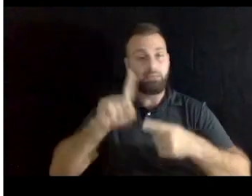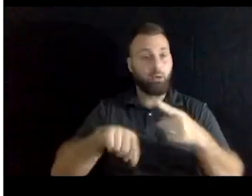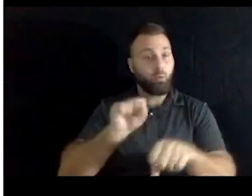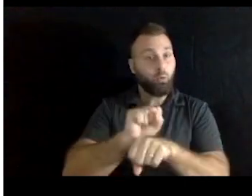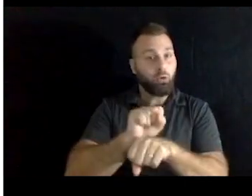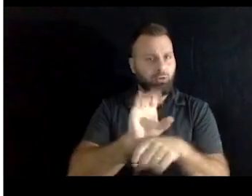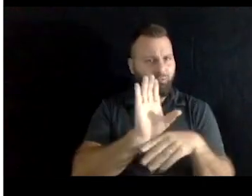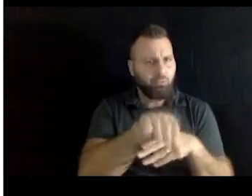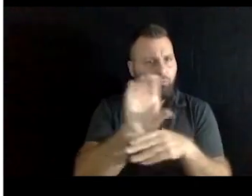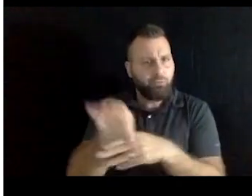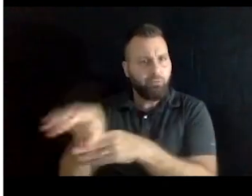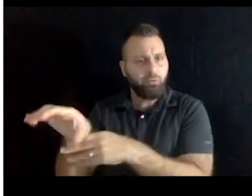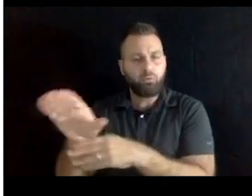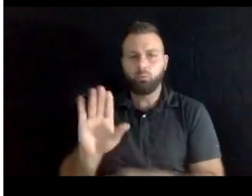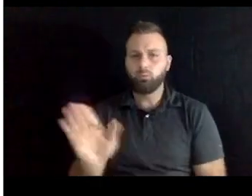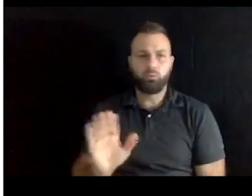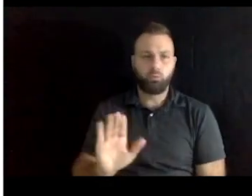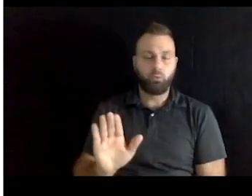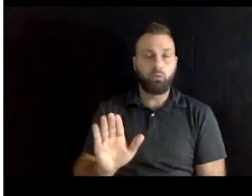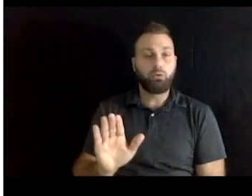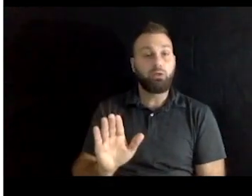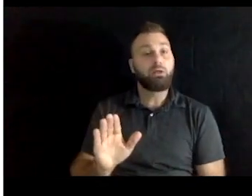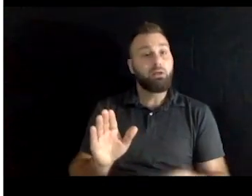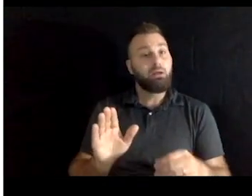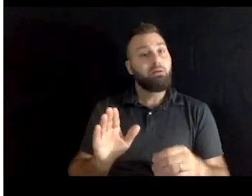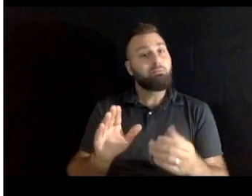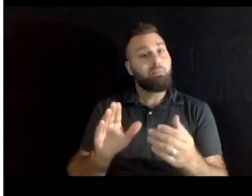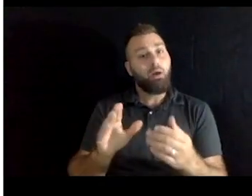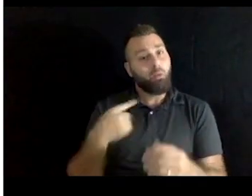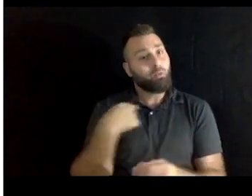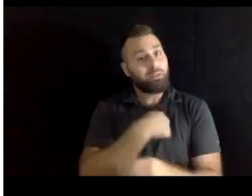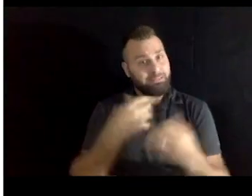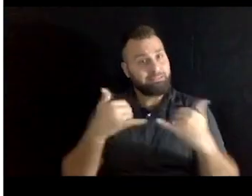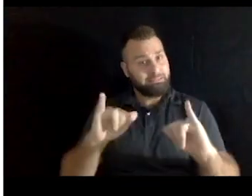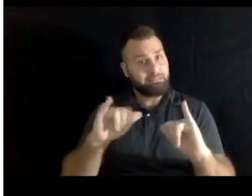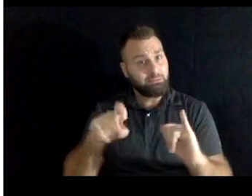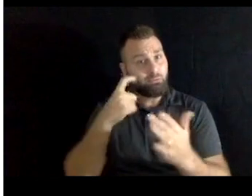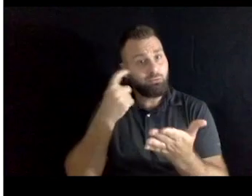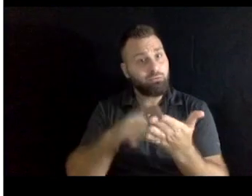but we have to also recognize that some people with disabilities can work.